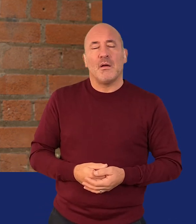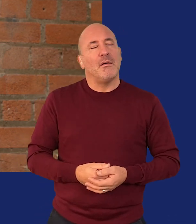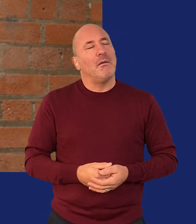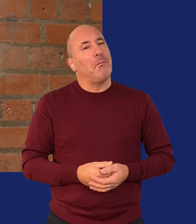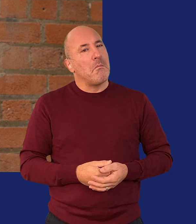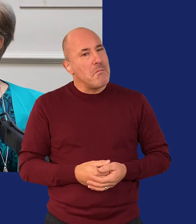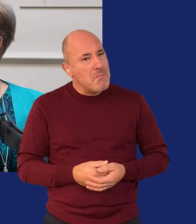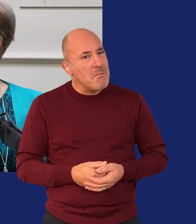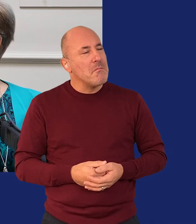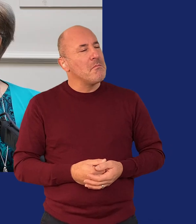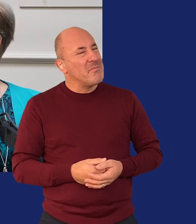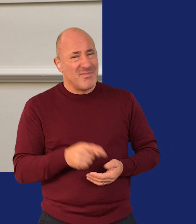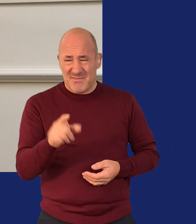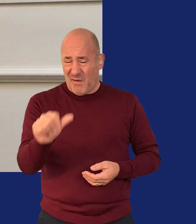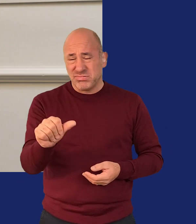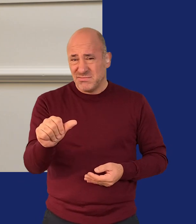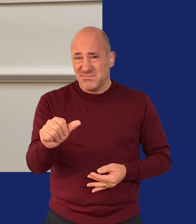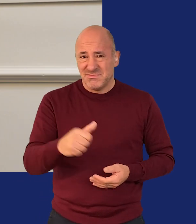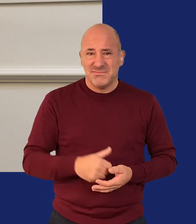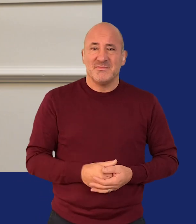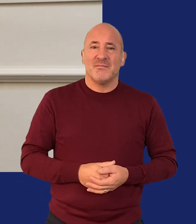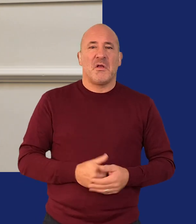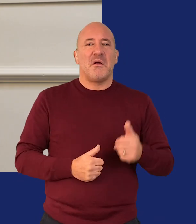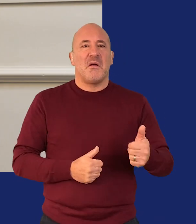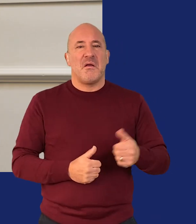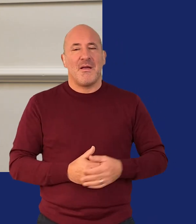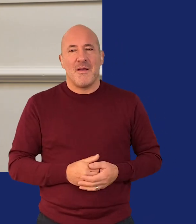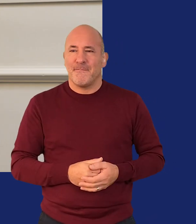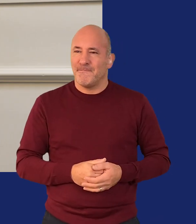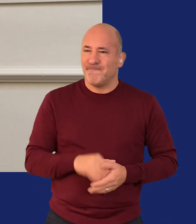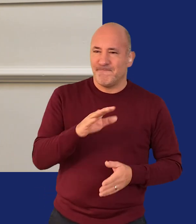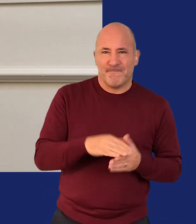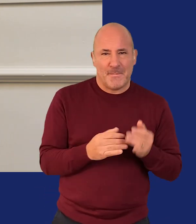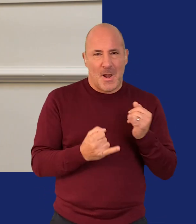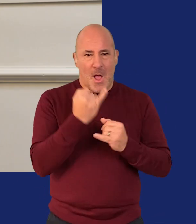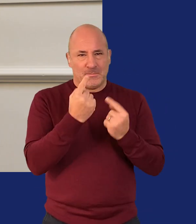Definitely. Yeah. Cool. Like and then the last